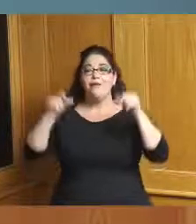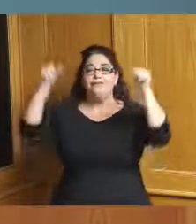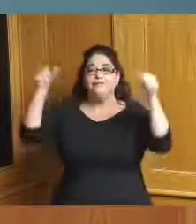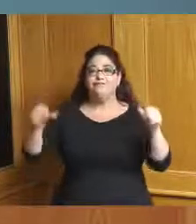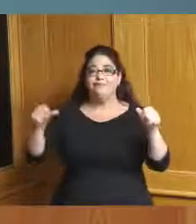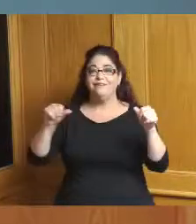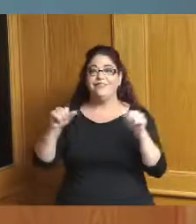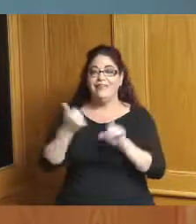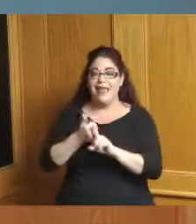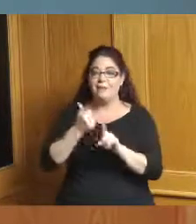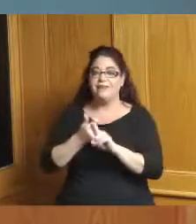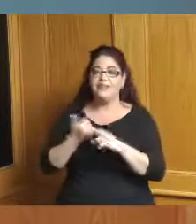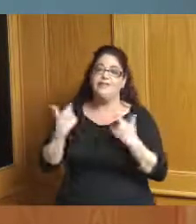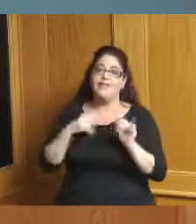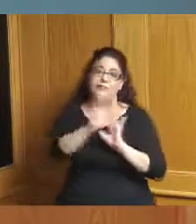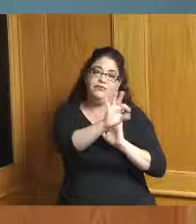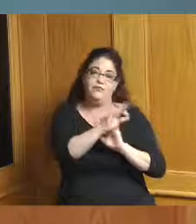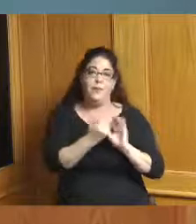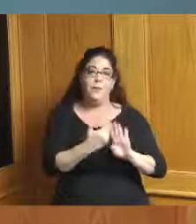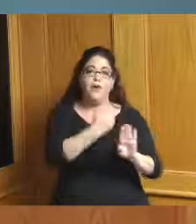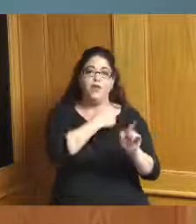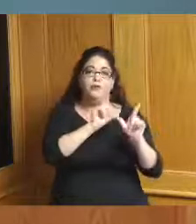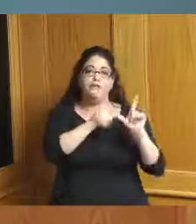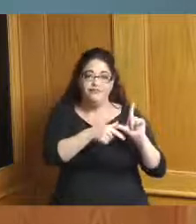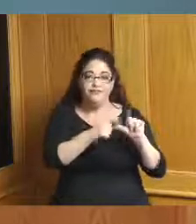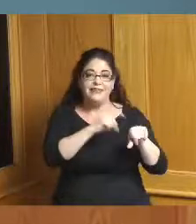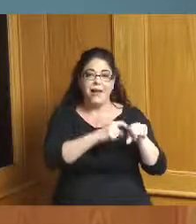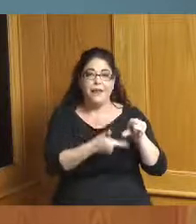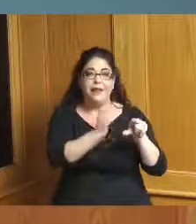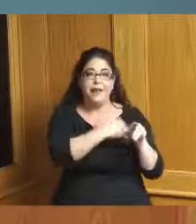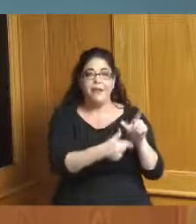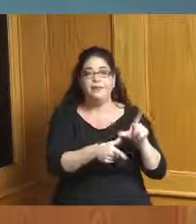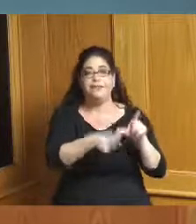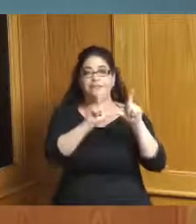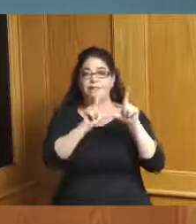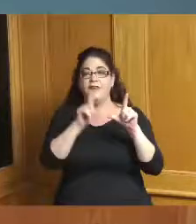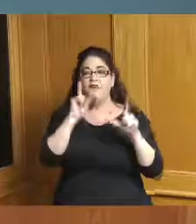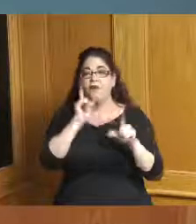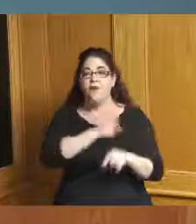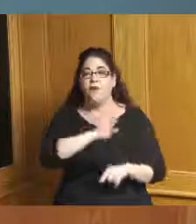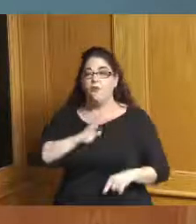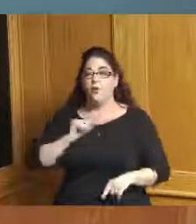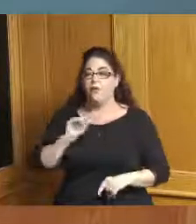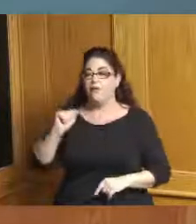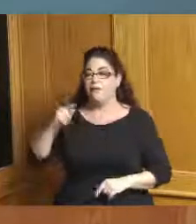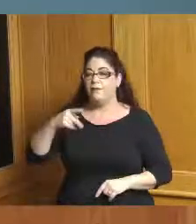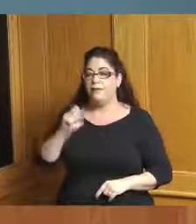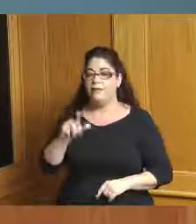reappointed to the Board of appeals and I just wanted to ask mike our legal person